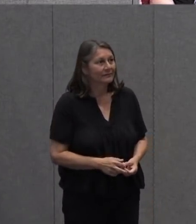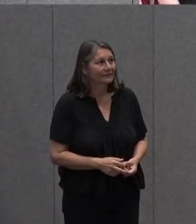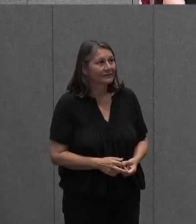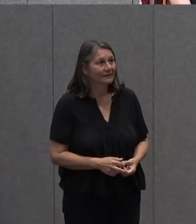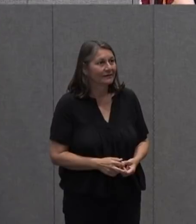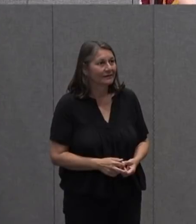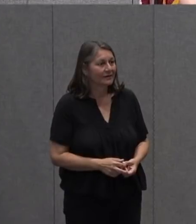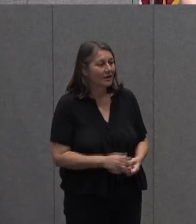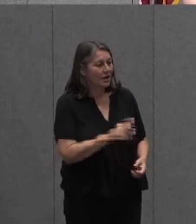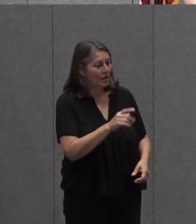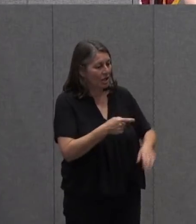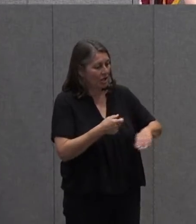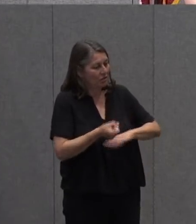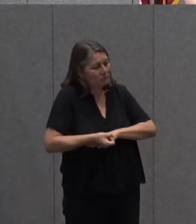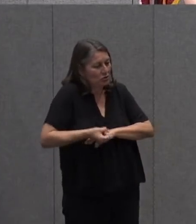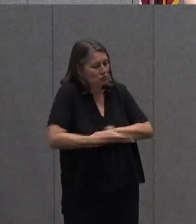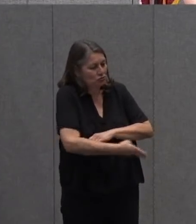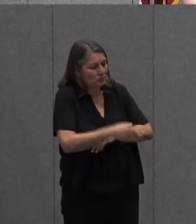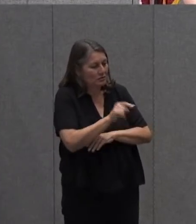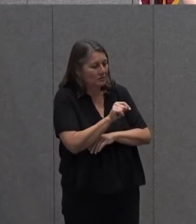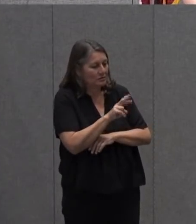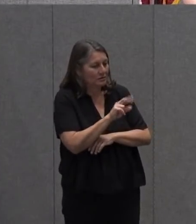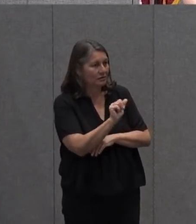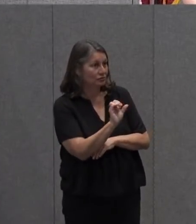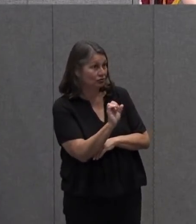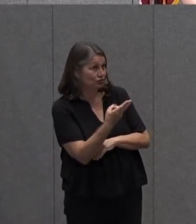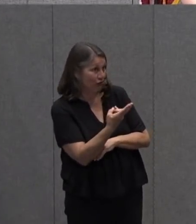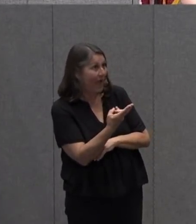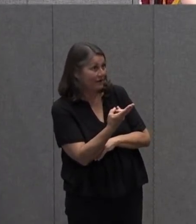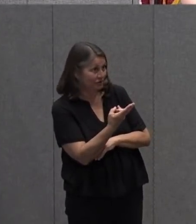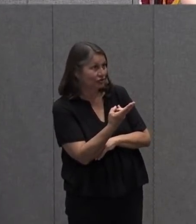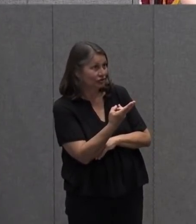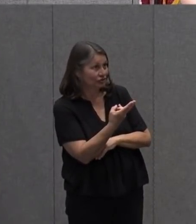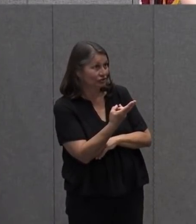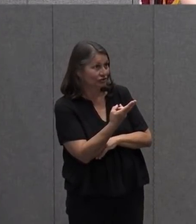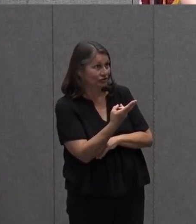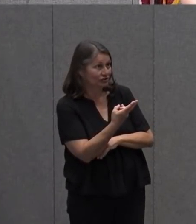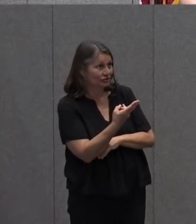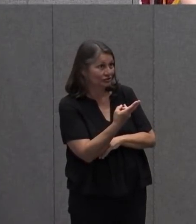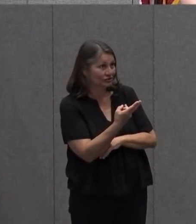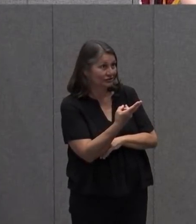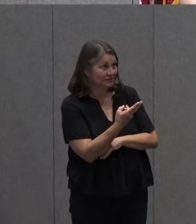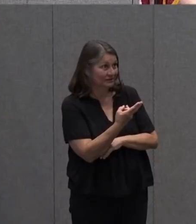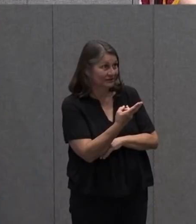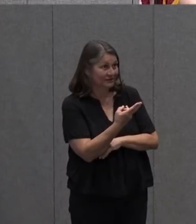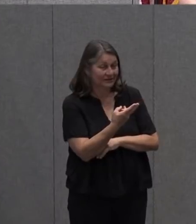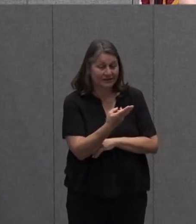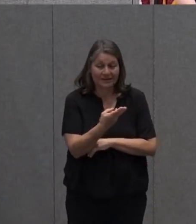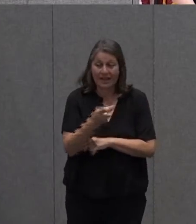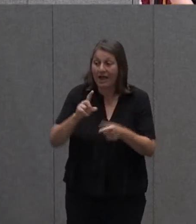Trash, because I had to take that out today. Ah, you're such a good friend, friendship.